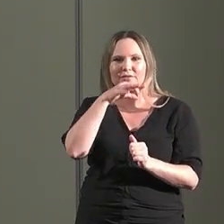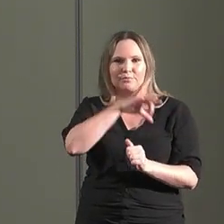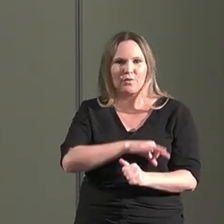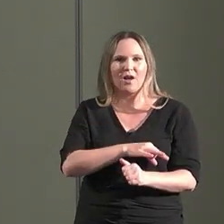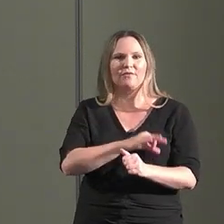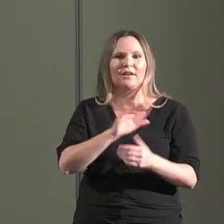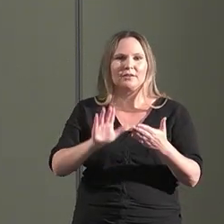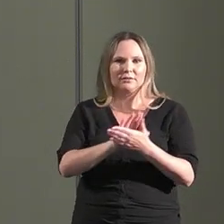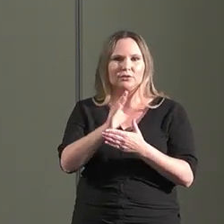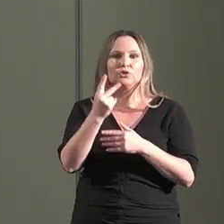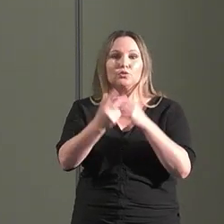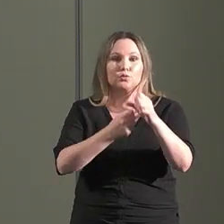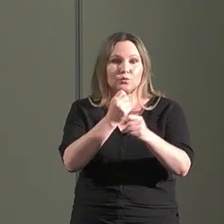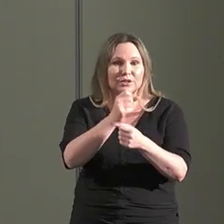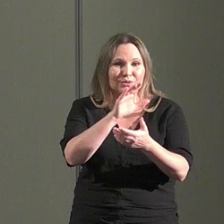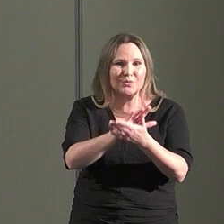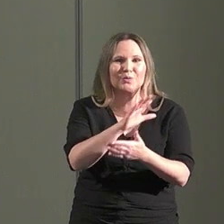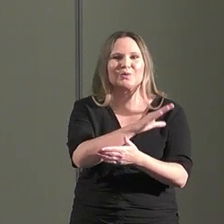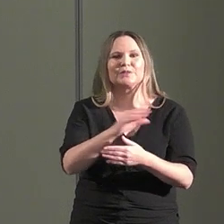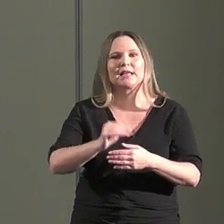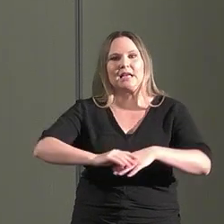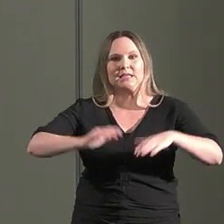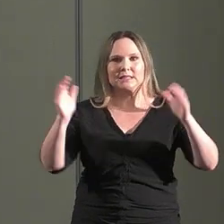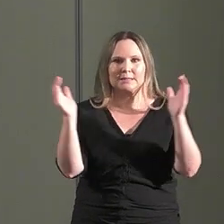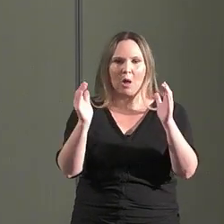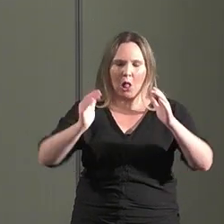two year schools and small and very small groups.